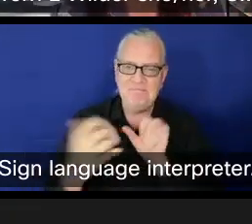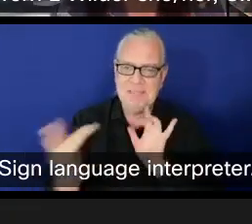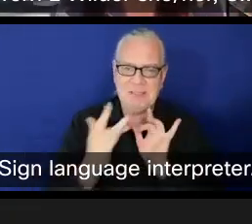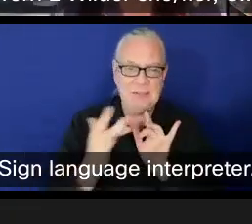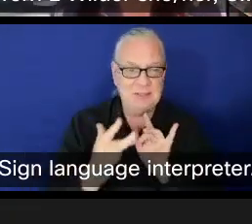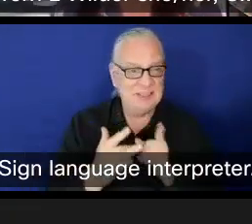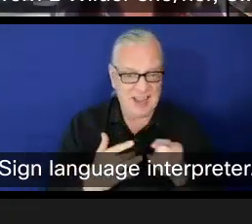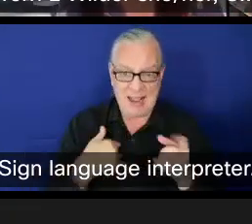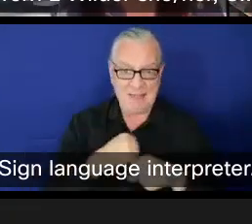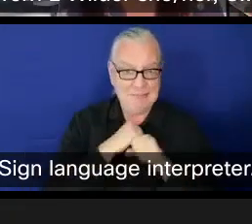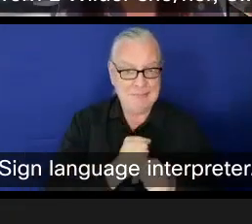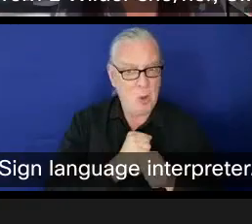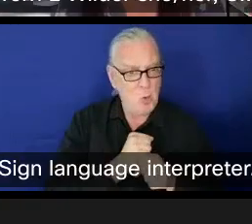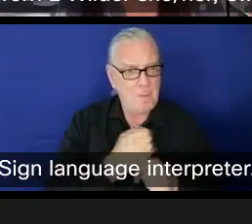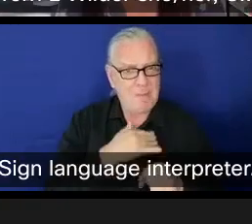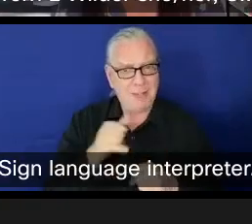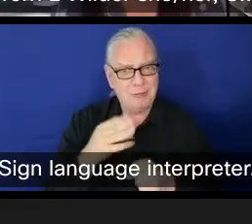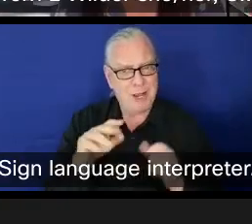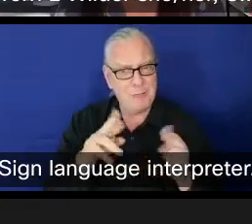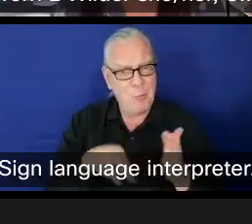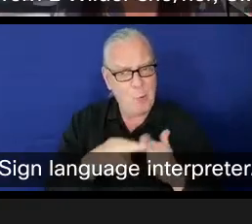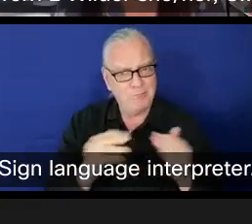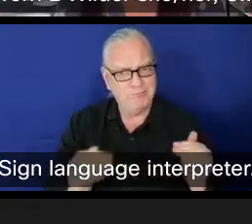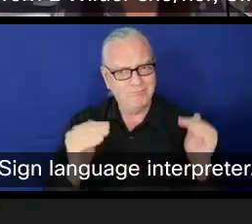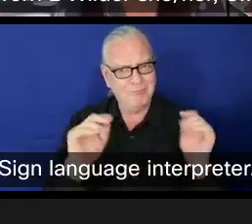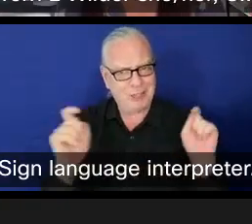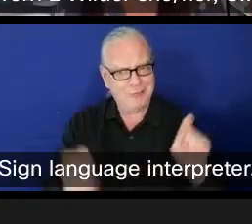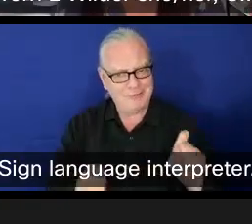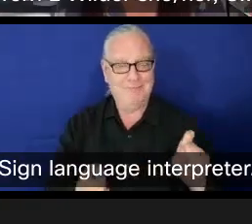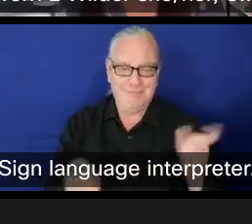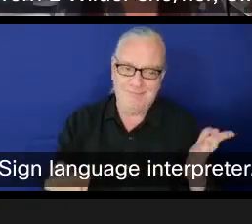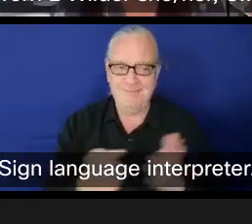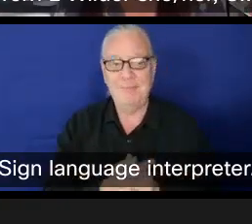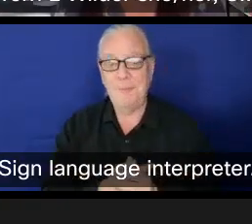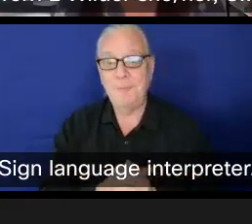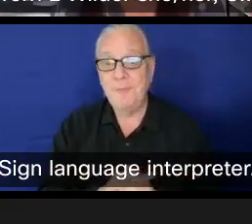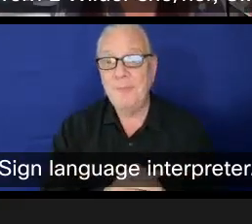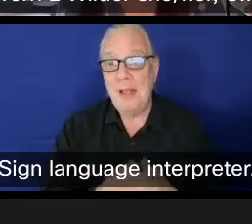these slides together. And I am very passionate about this